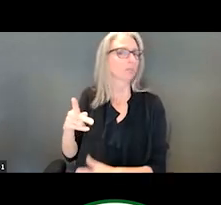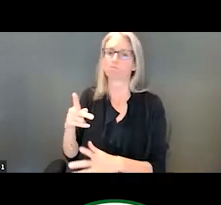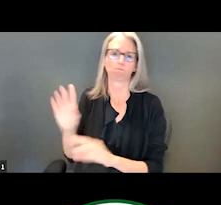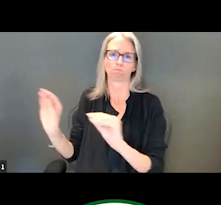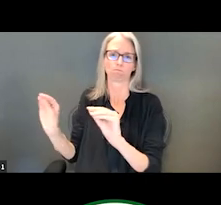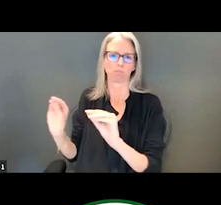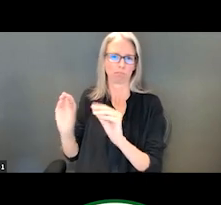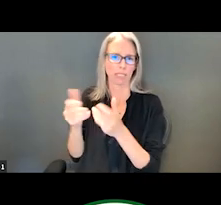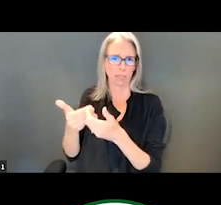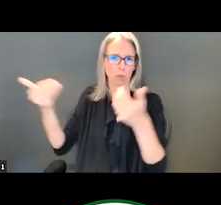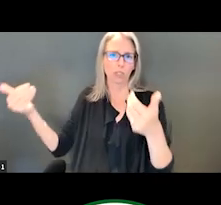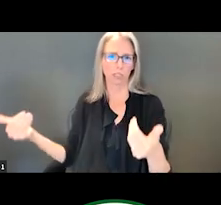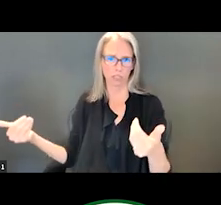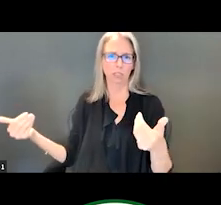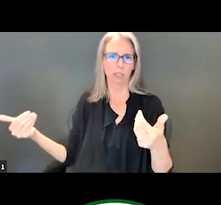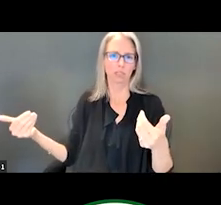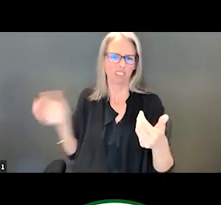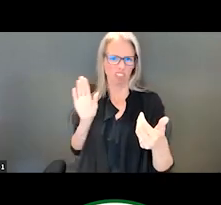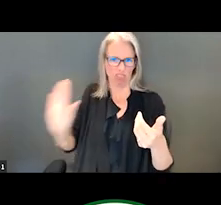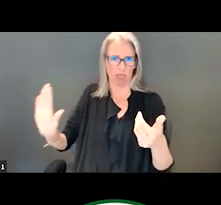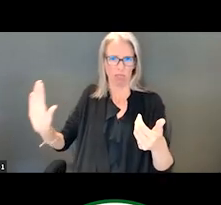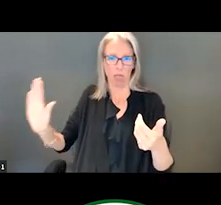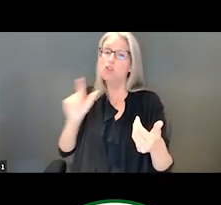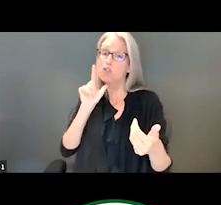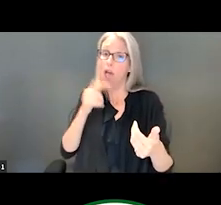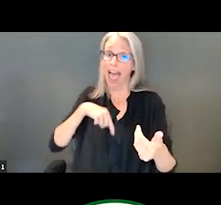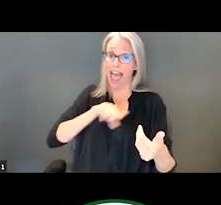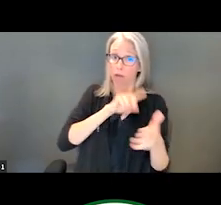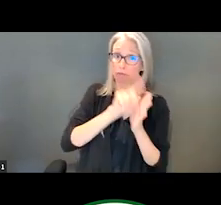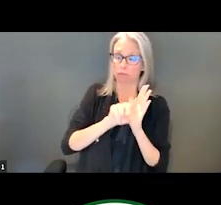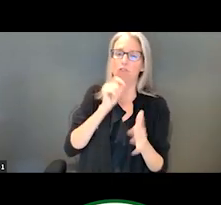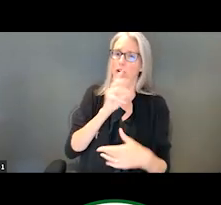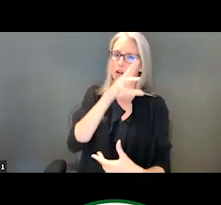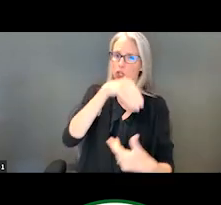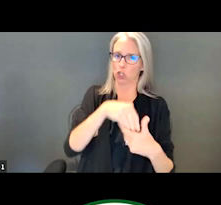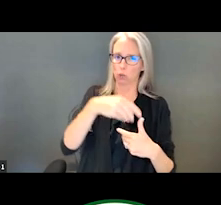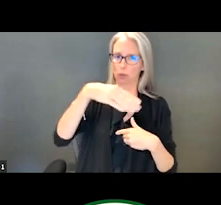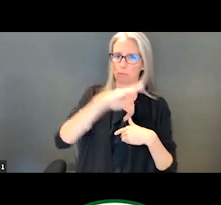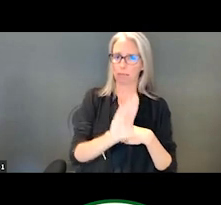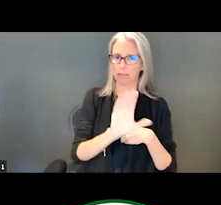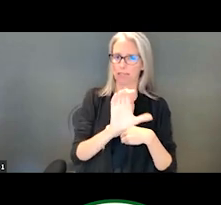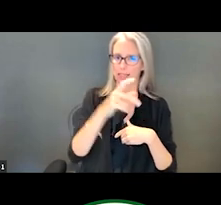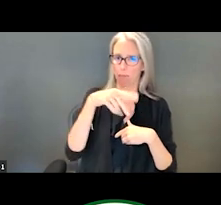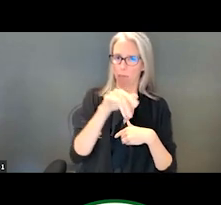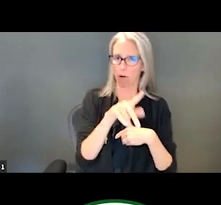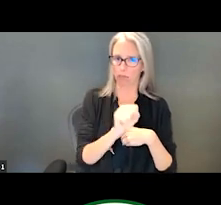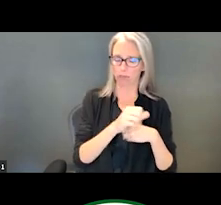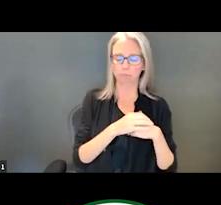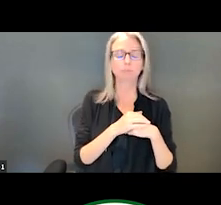In terms of access to the data, there's probably a short term and a longer term, answer to the question.